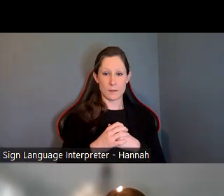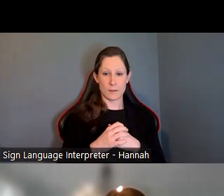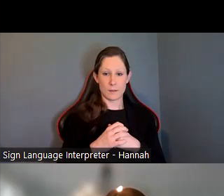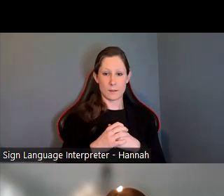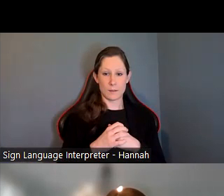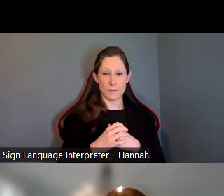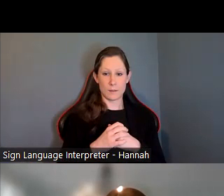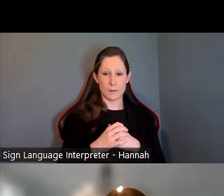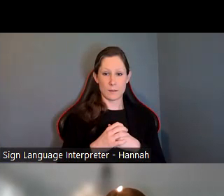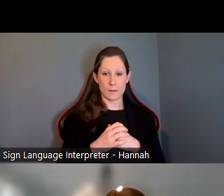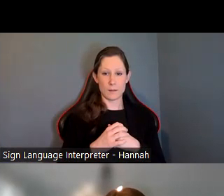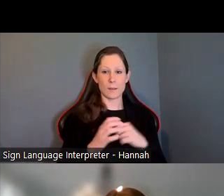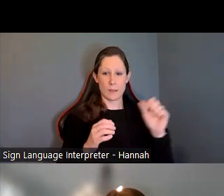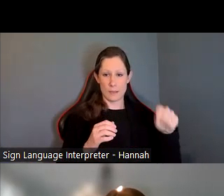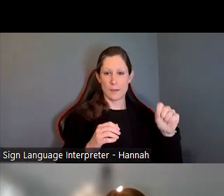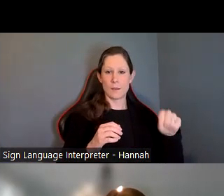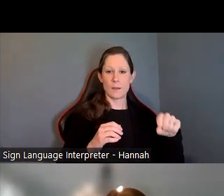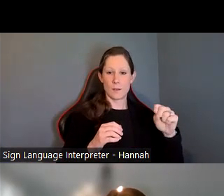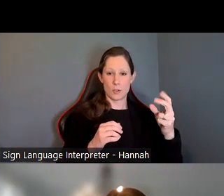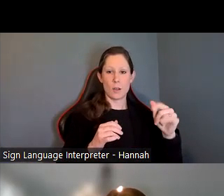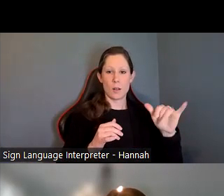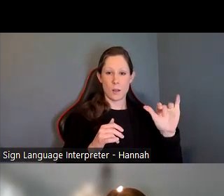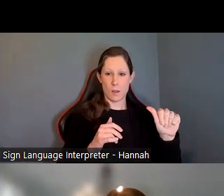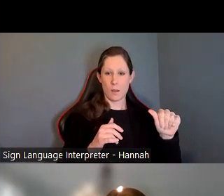Yeah, Sheila's saying the same thing. She has the PowerPoint and Natasha.